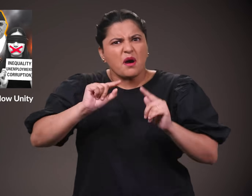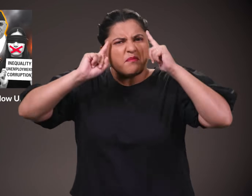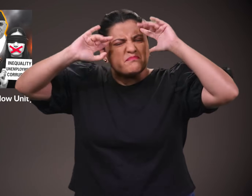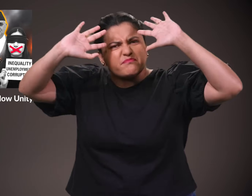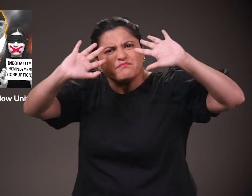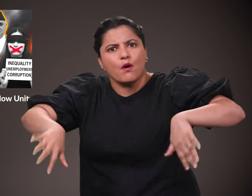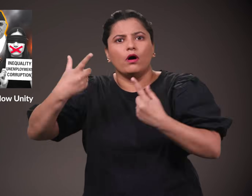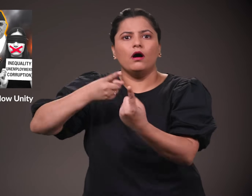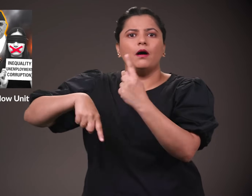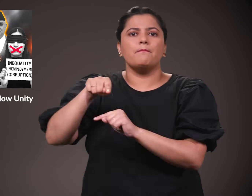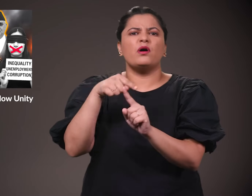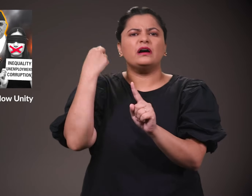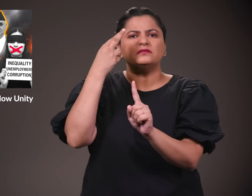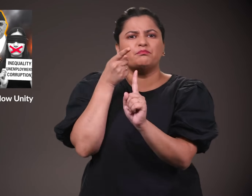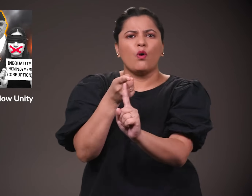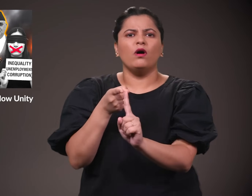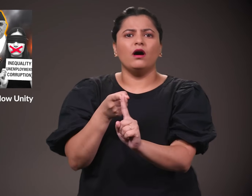This escalated the issue.